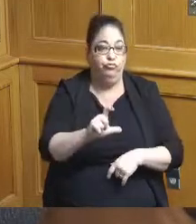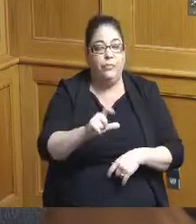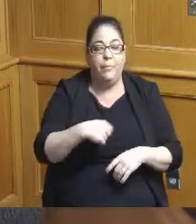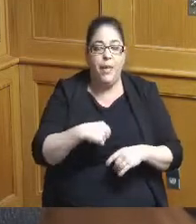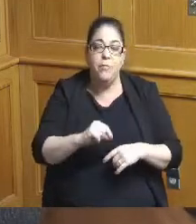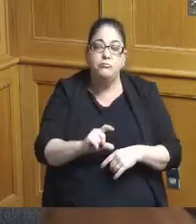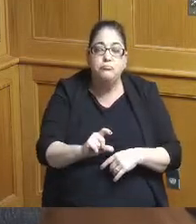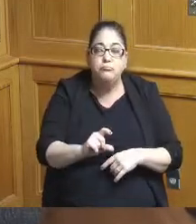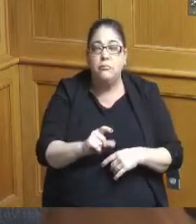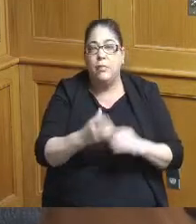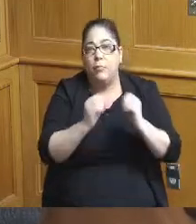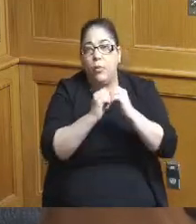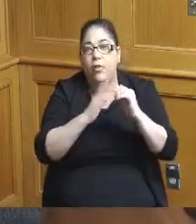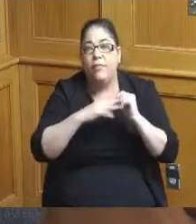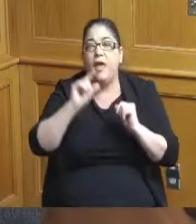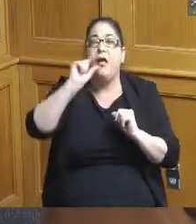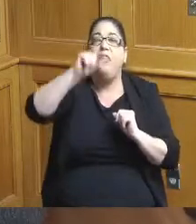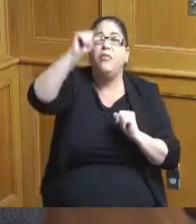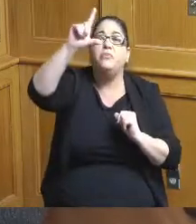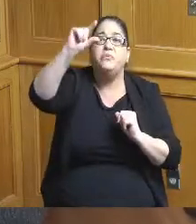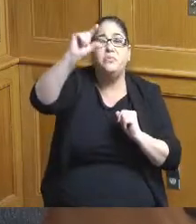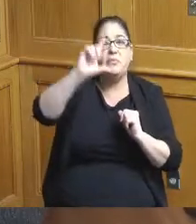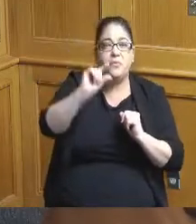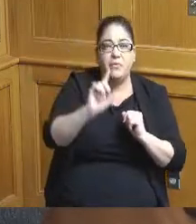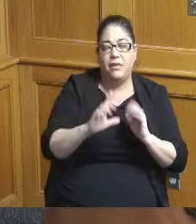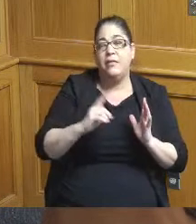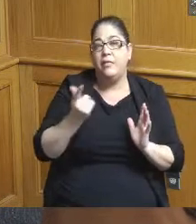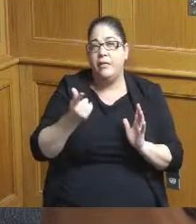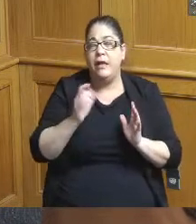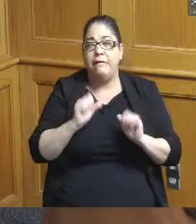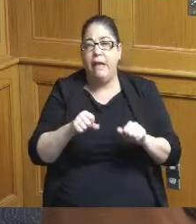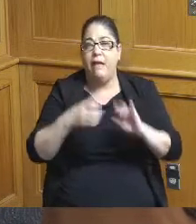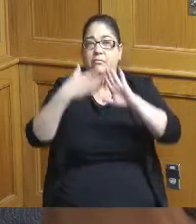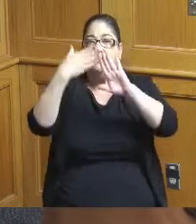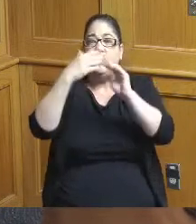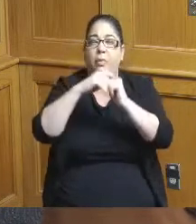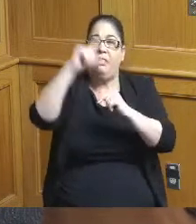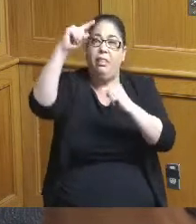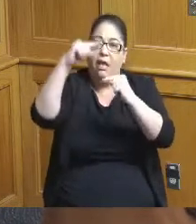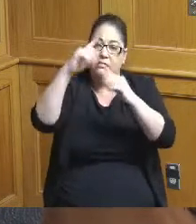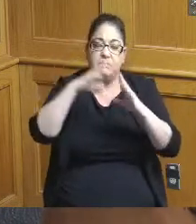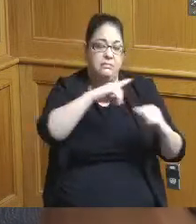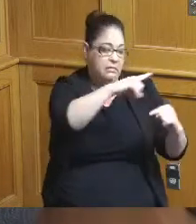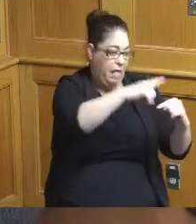that I think could operate with a little bit less and some other areas could have a little bit more